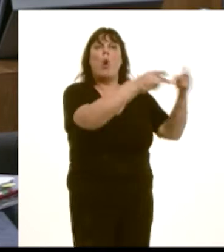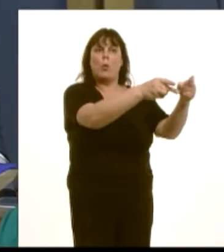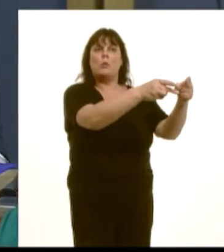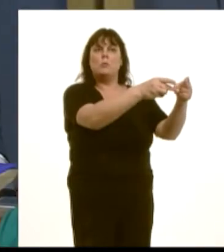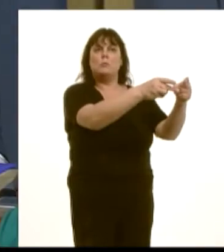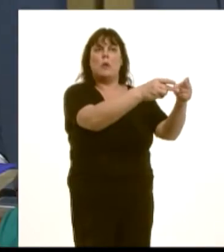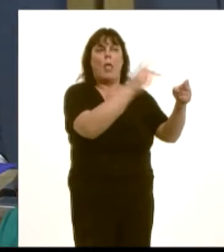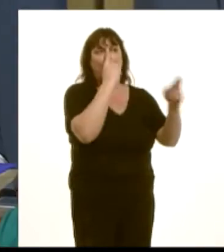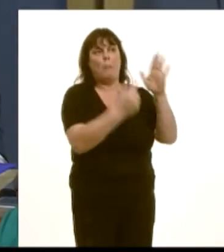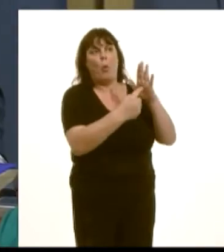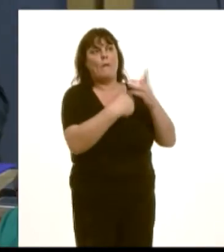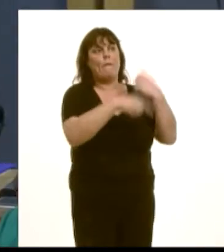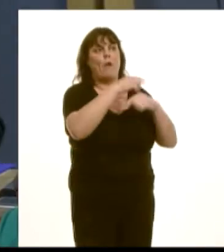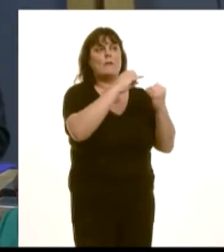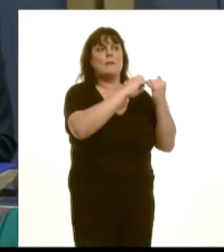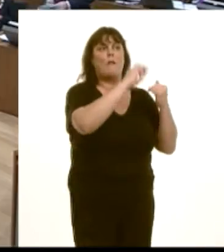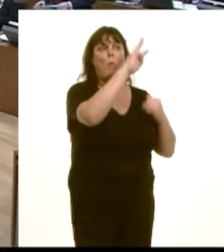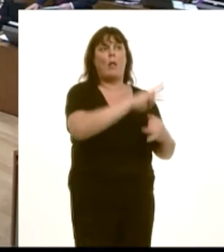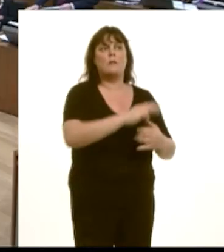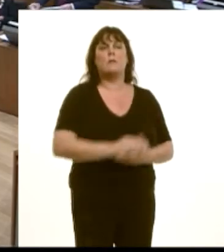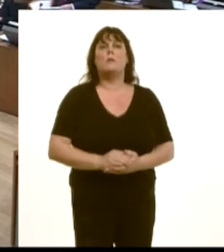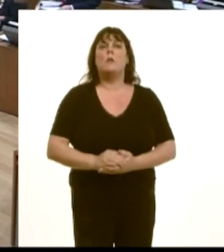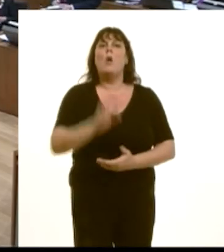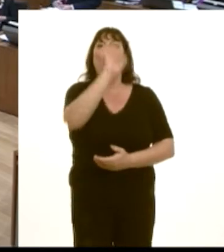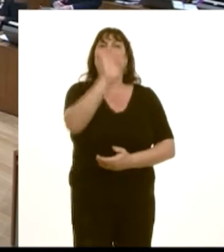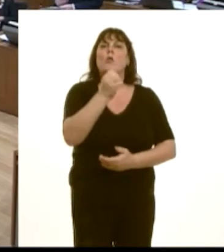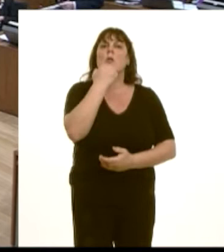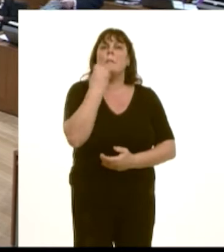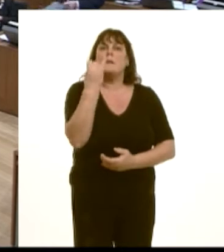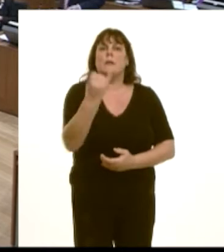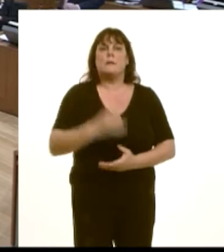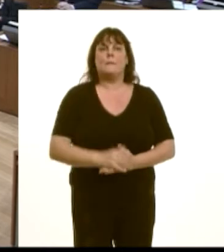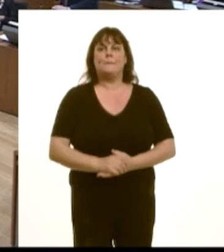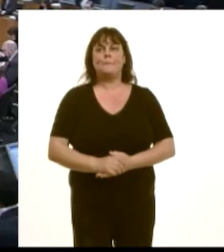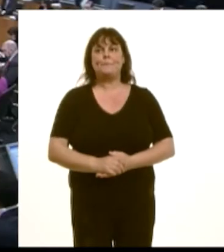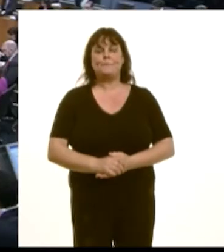of south Wales. Aled Roberts: 6. What is the Welsh Government